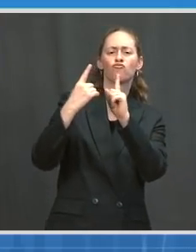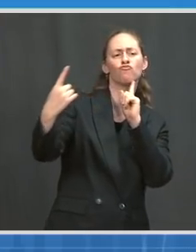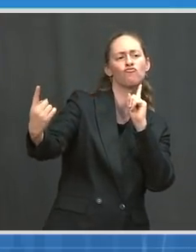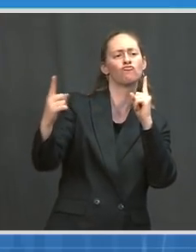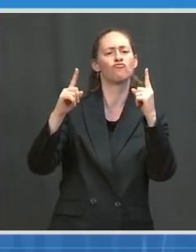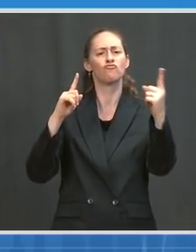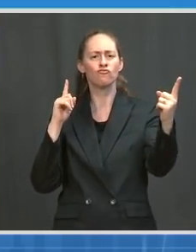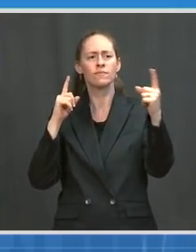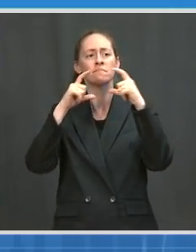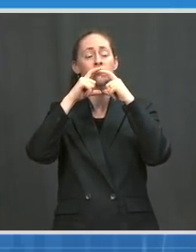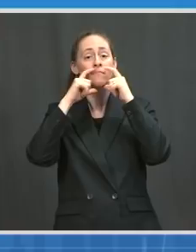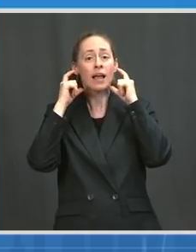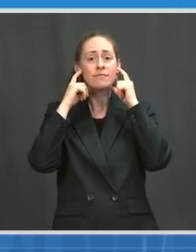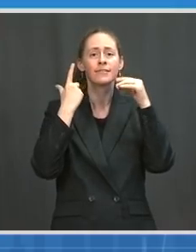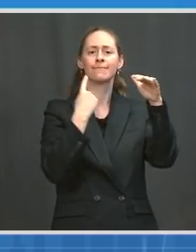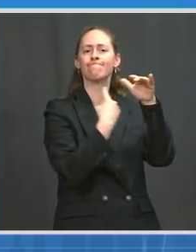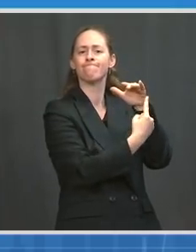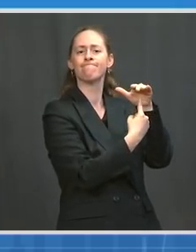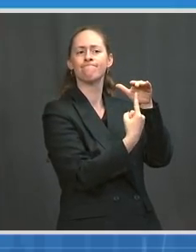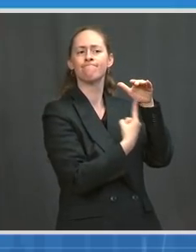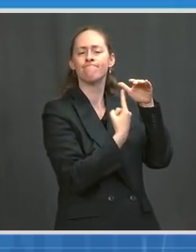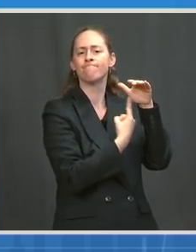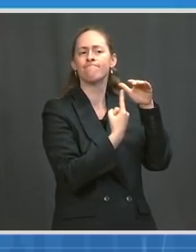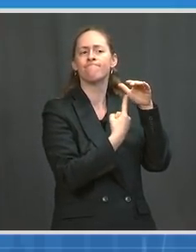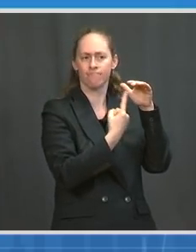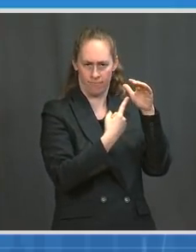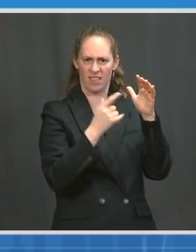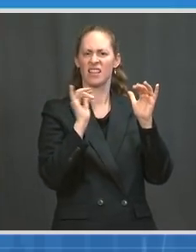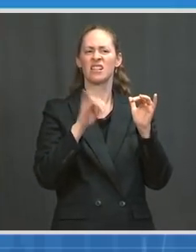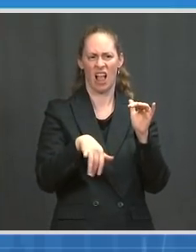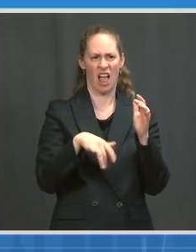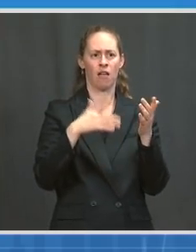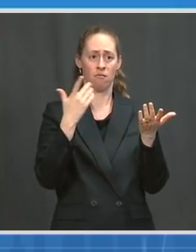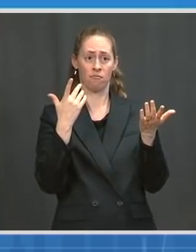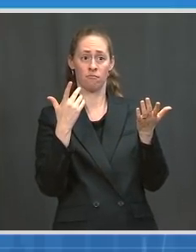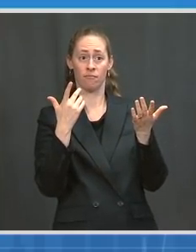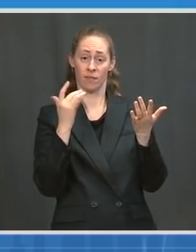The models forecasted some really good news, and an important reminder.